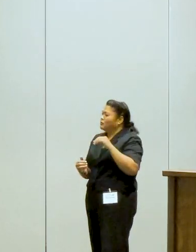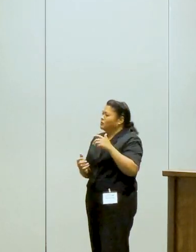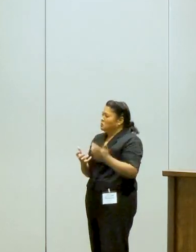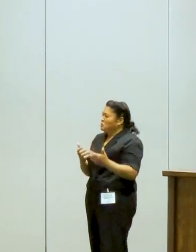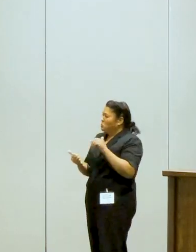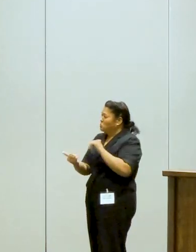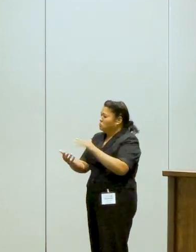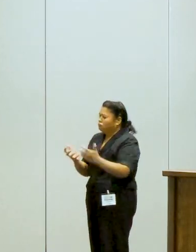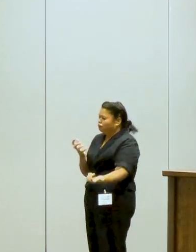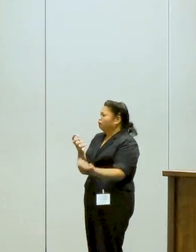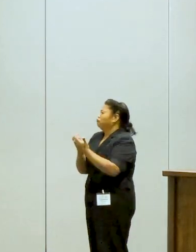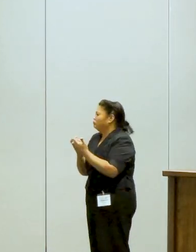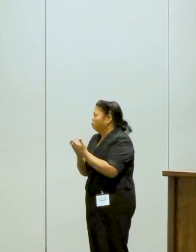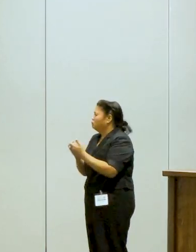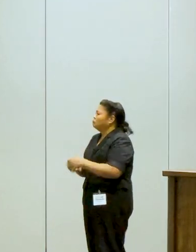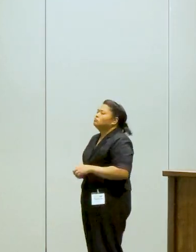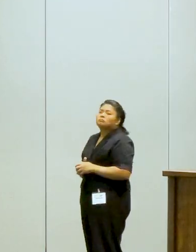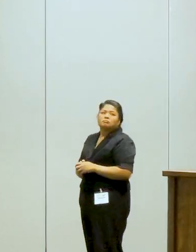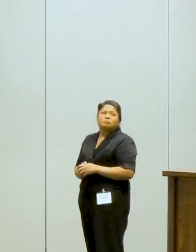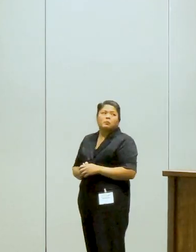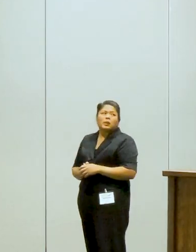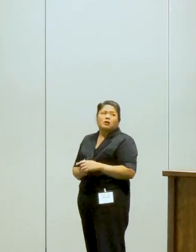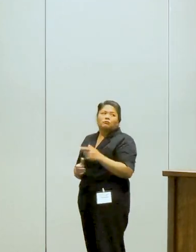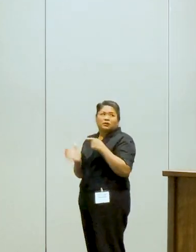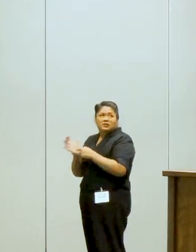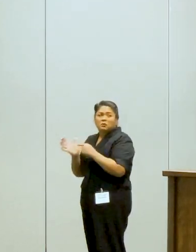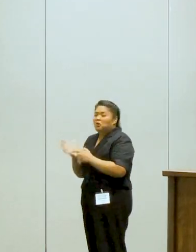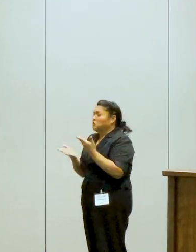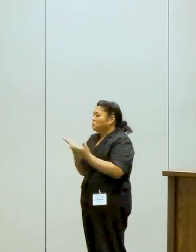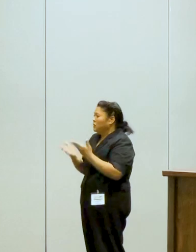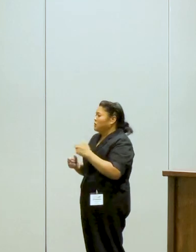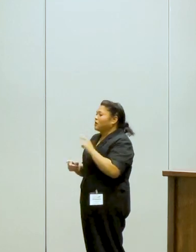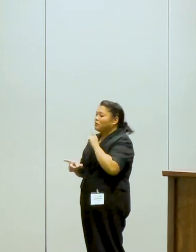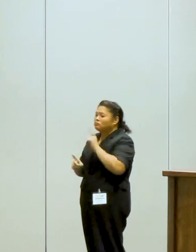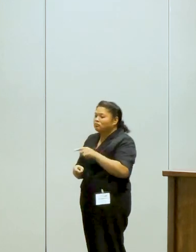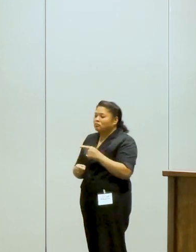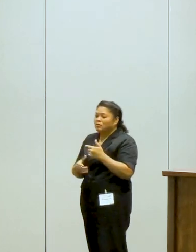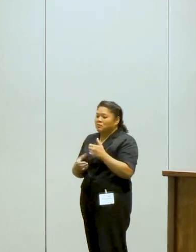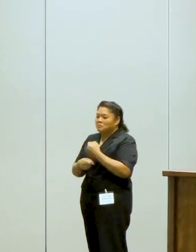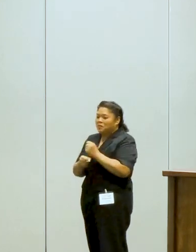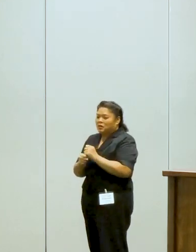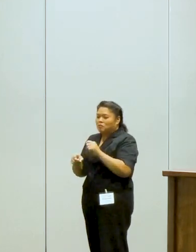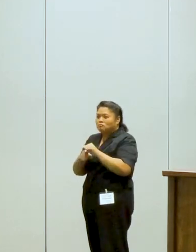provide a short quiz at the end, if you have a transcript from an audio recording software, that's even more helpful. You can